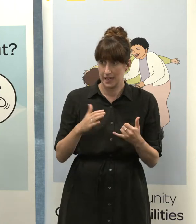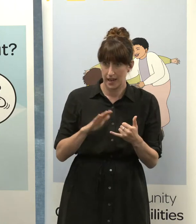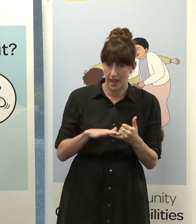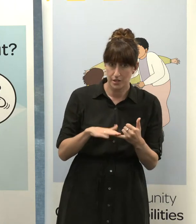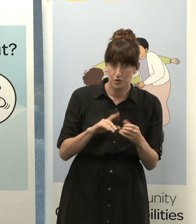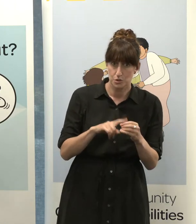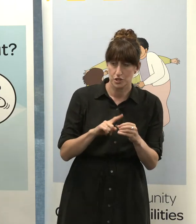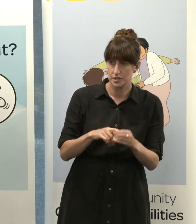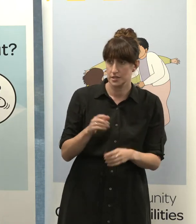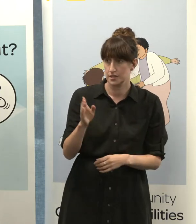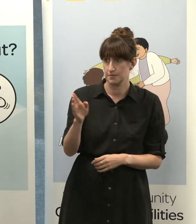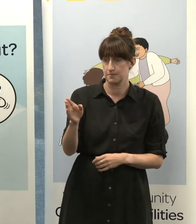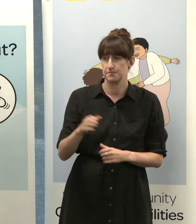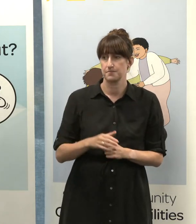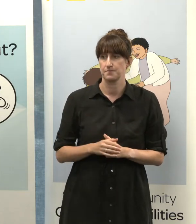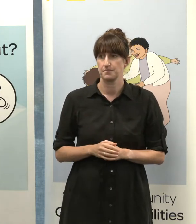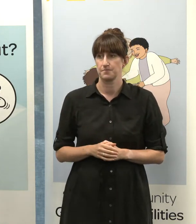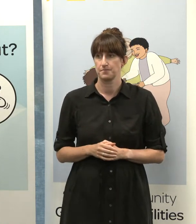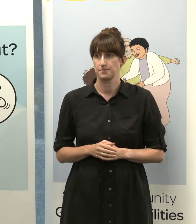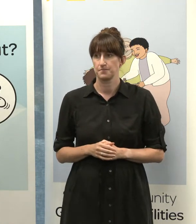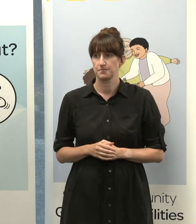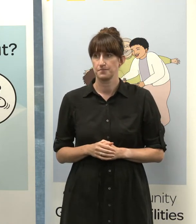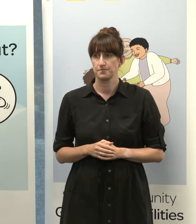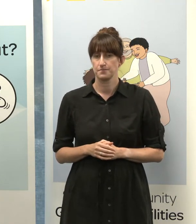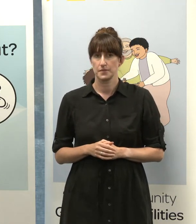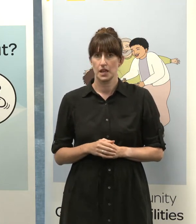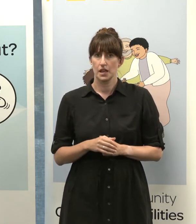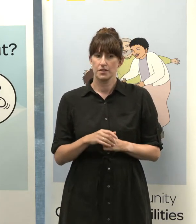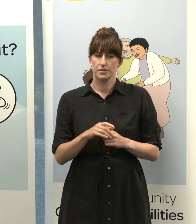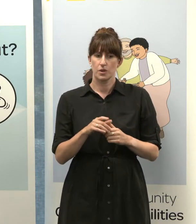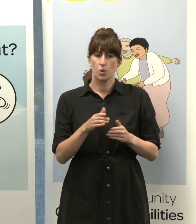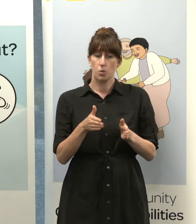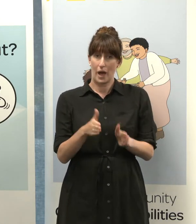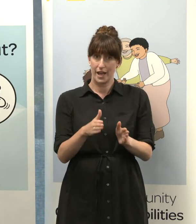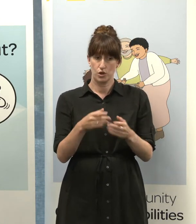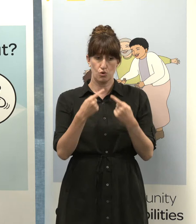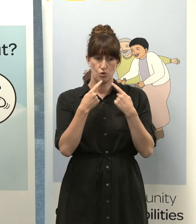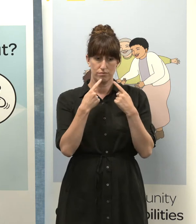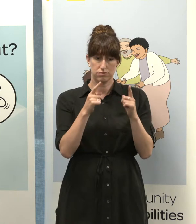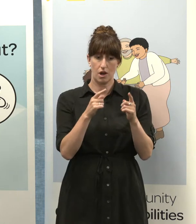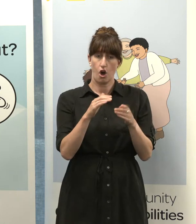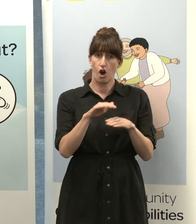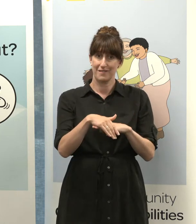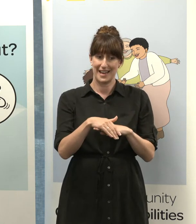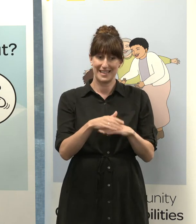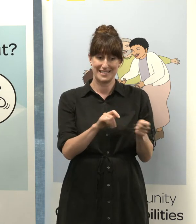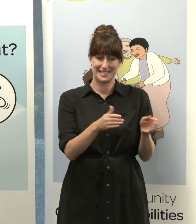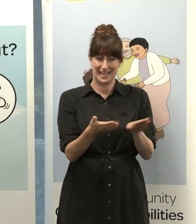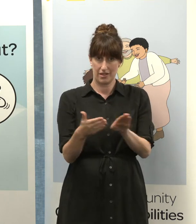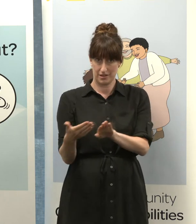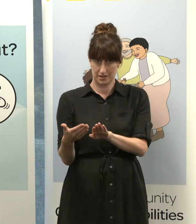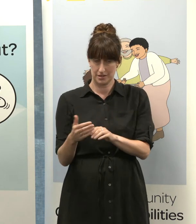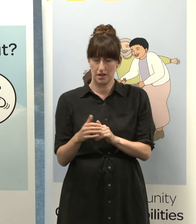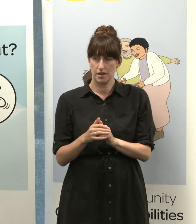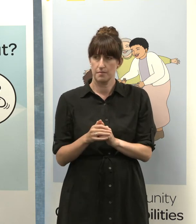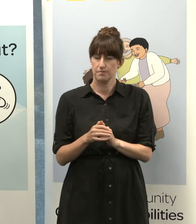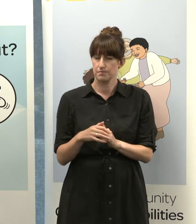is a whole mixture of other things going on for them. Any final questions?